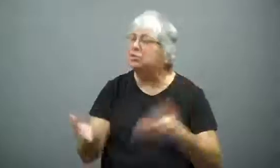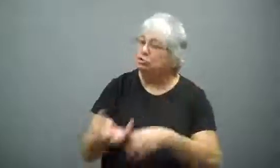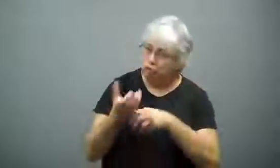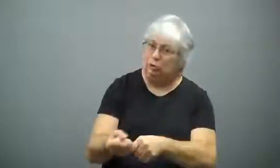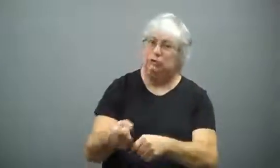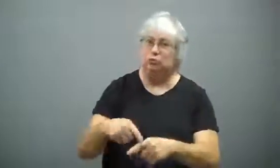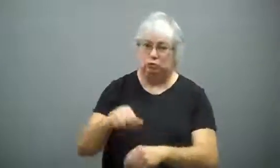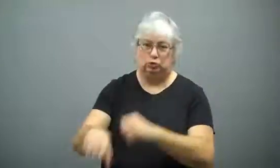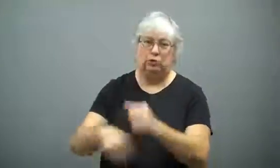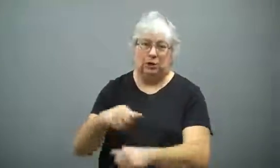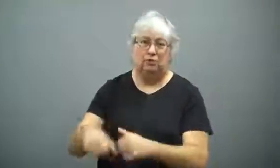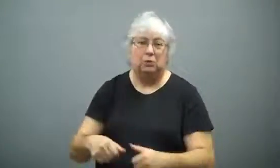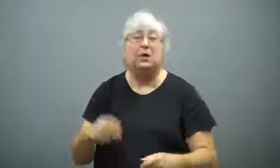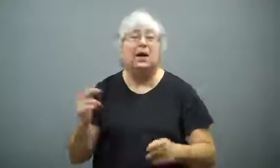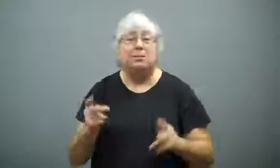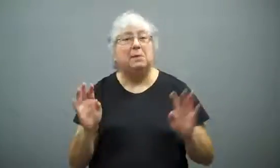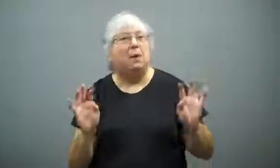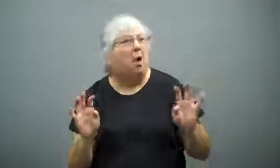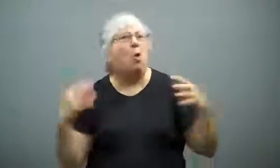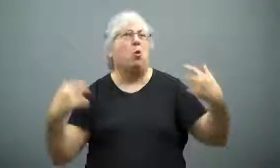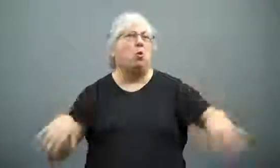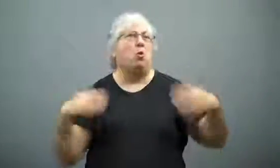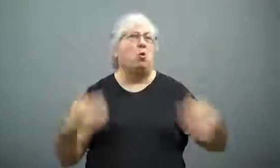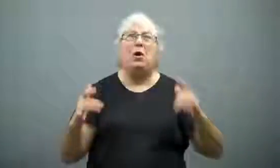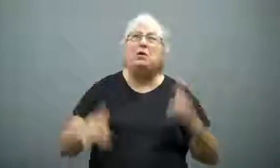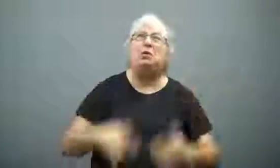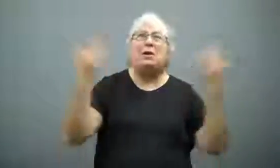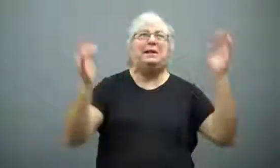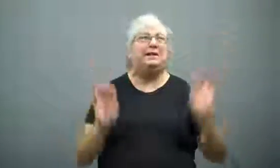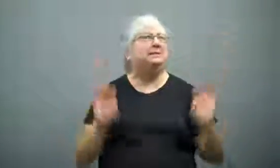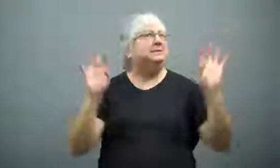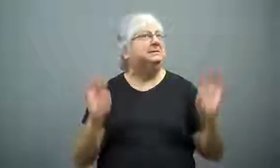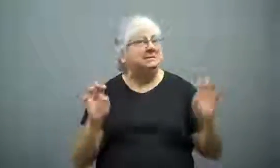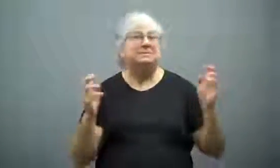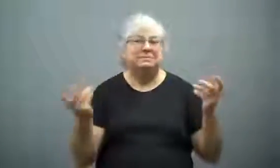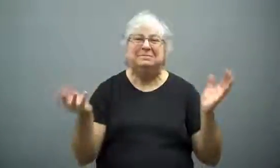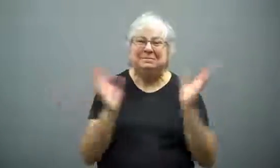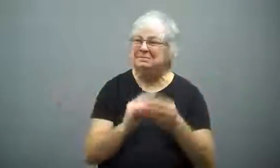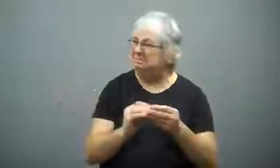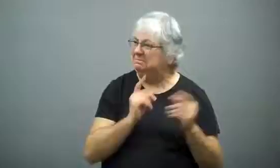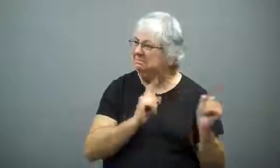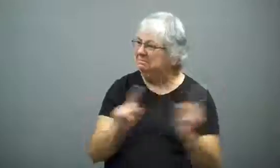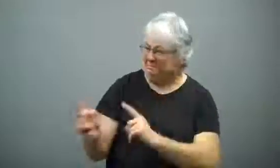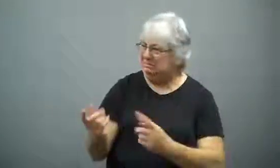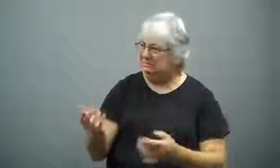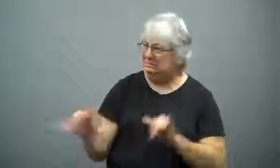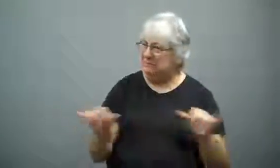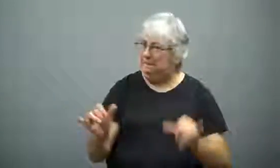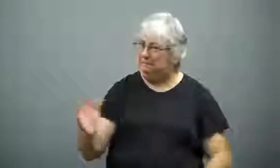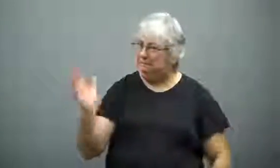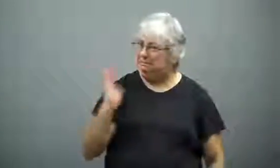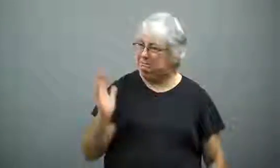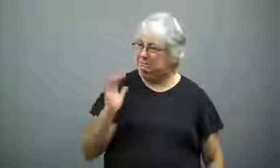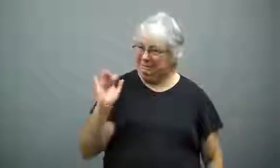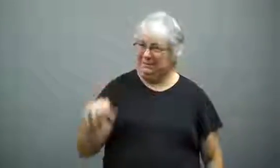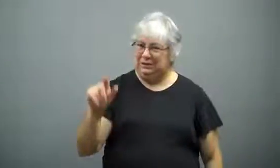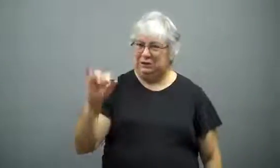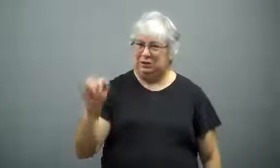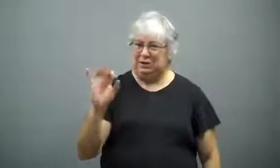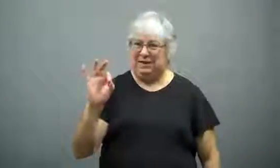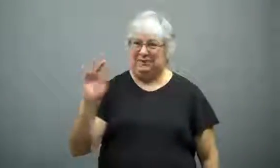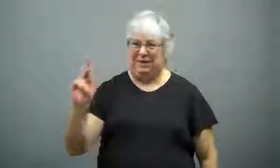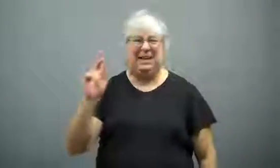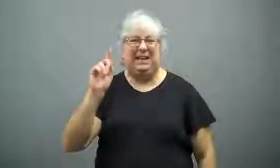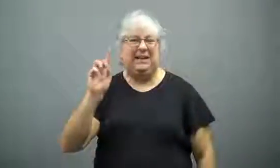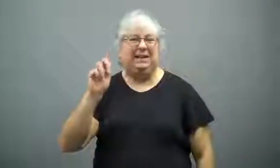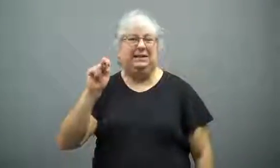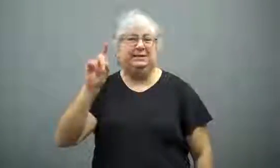and trust one another. People were thrilled by his speech.